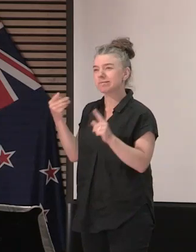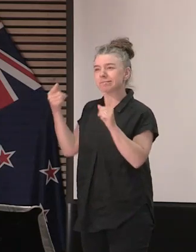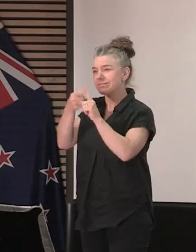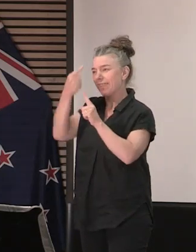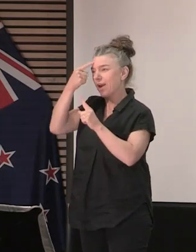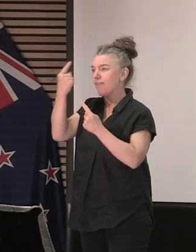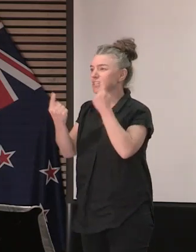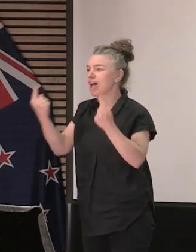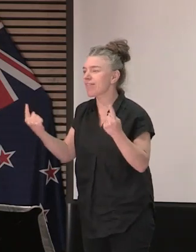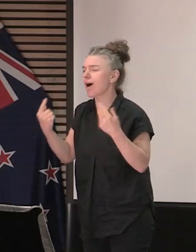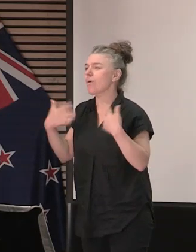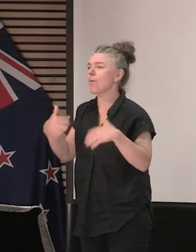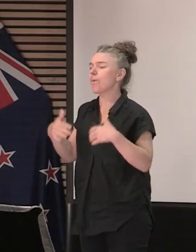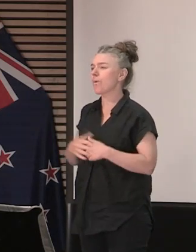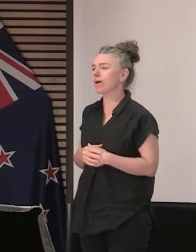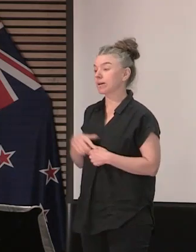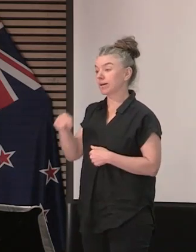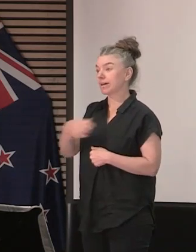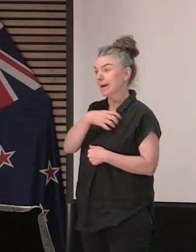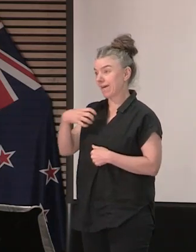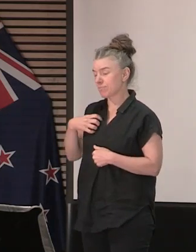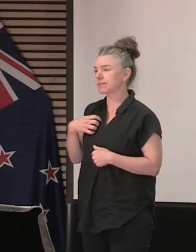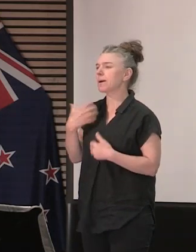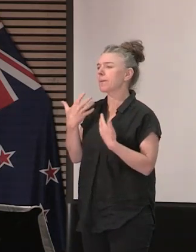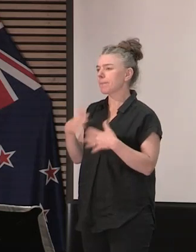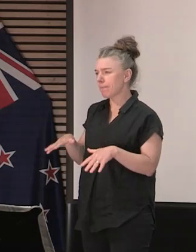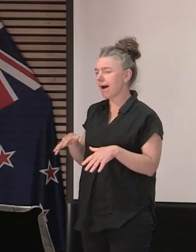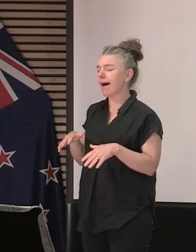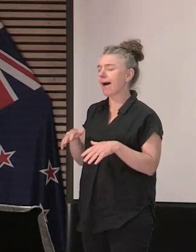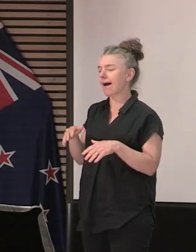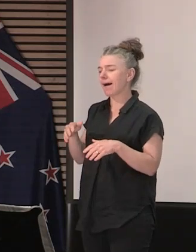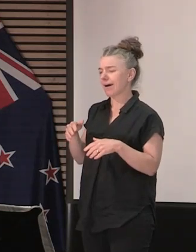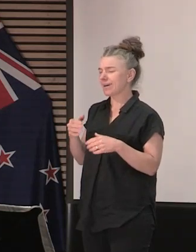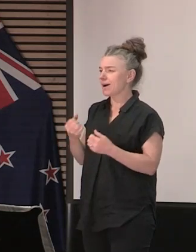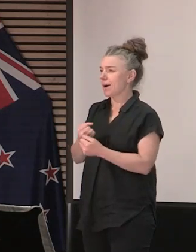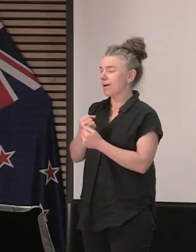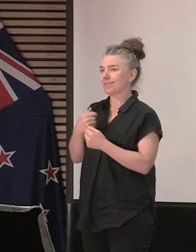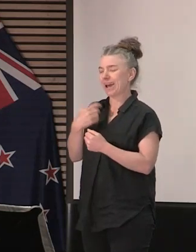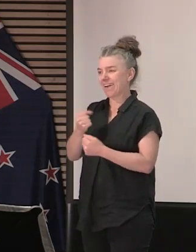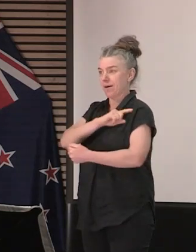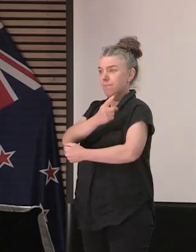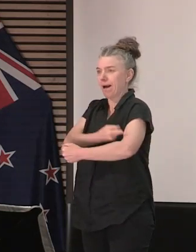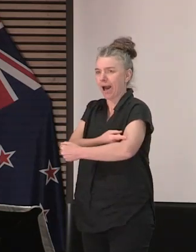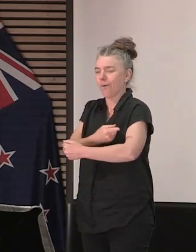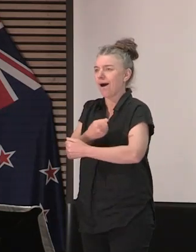As aGovernment, we have hadpandemic notices. We've hadpowers that come with being ina national emergency.